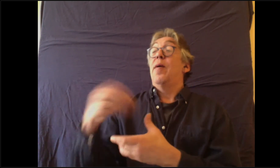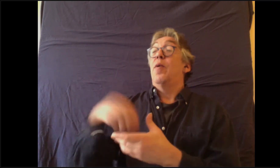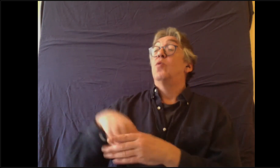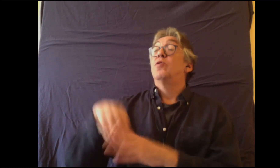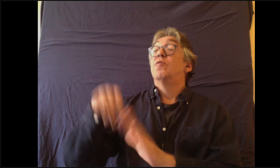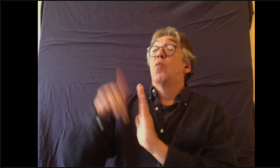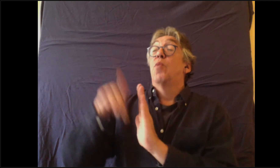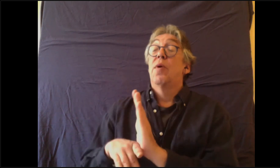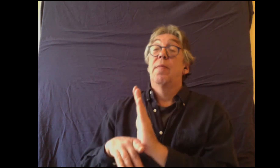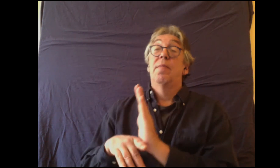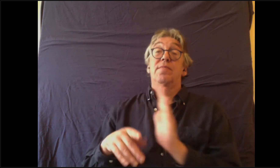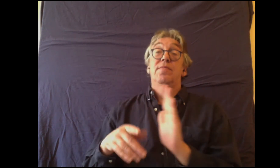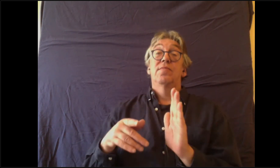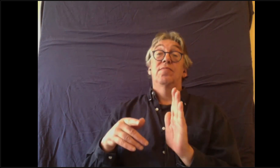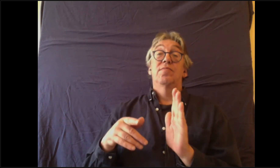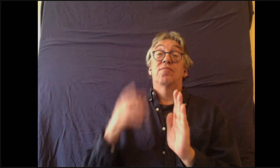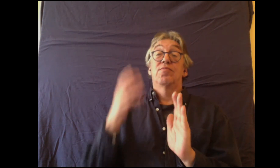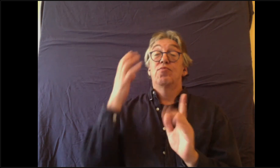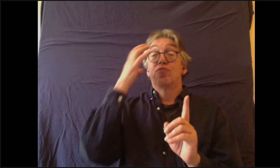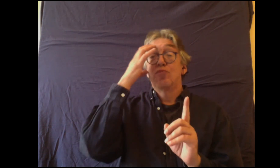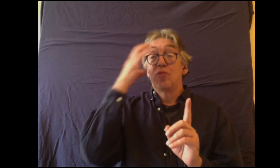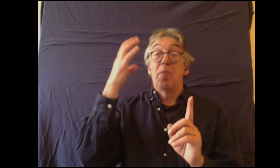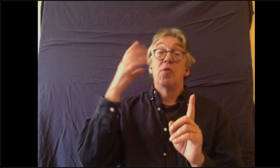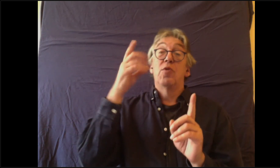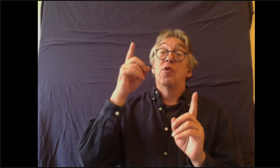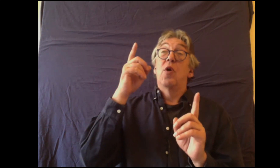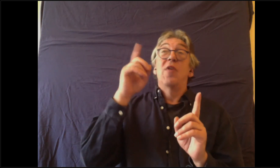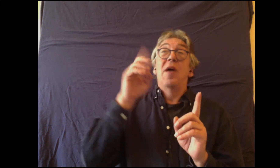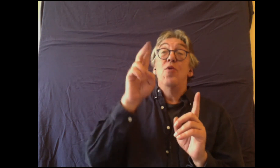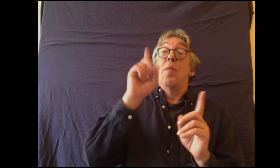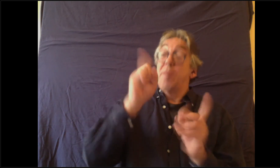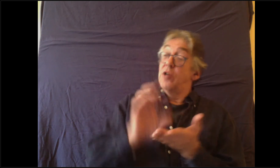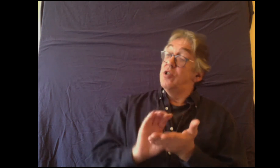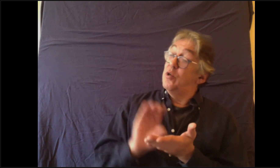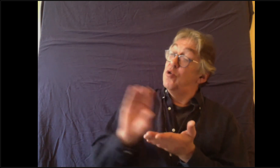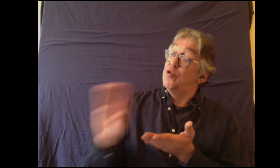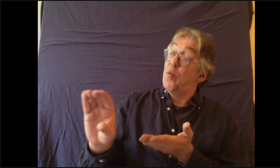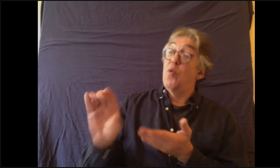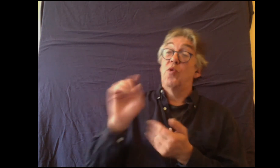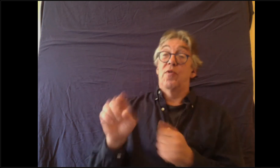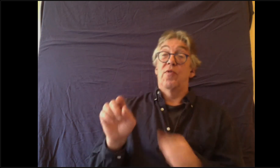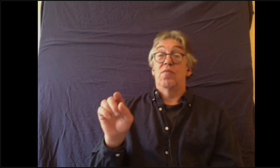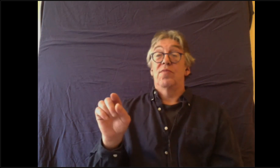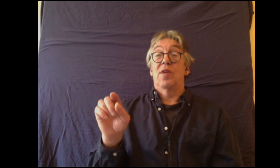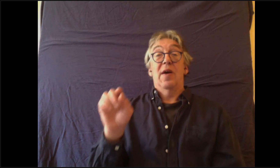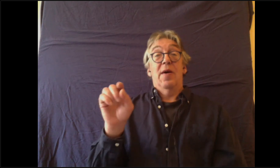that there will be support to civil society. At least in the rules put forward by the government.